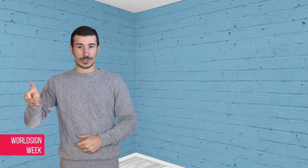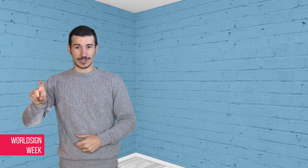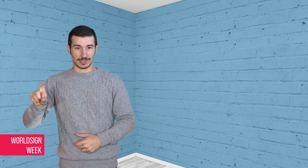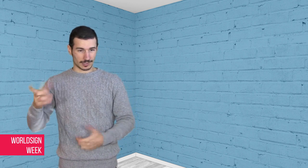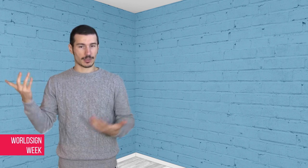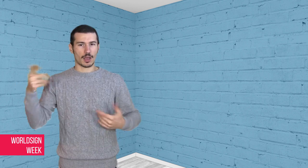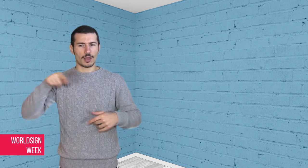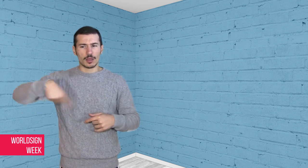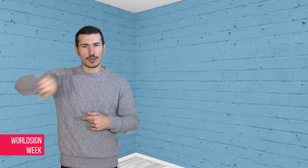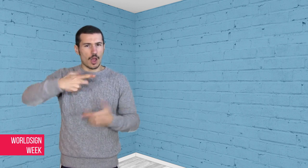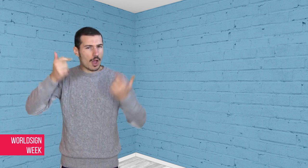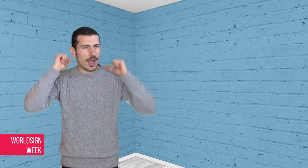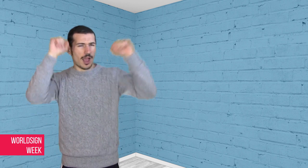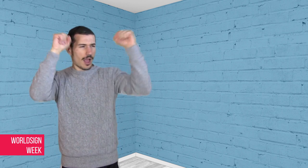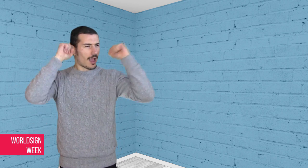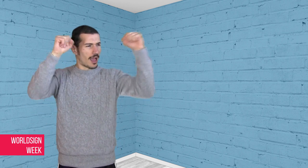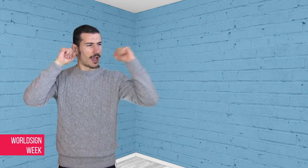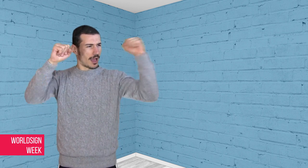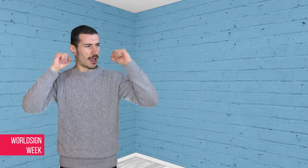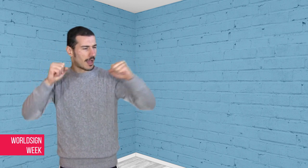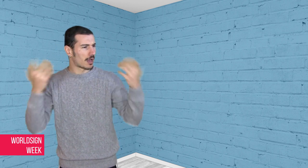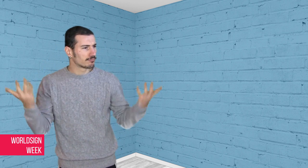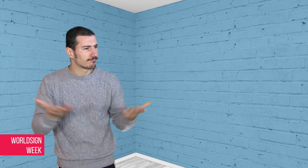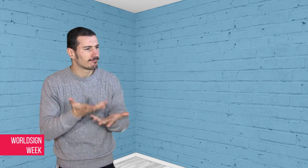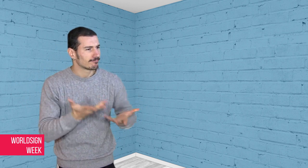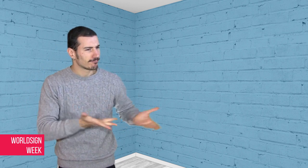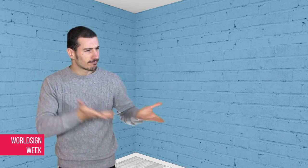This week, they won a victory.